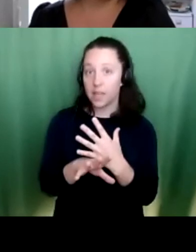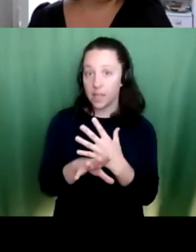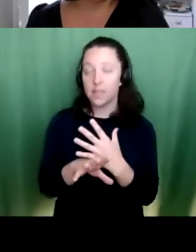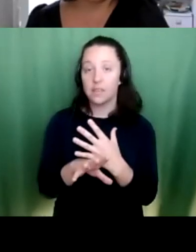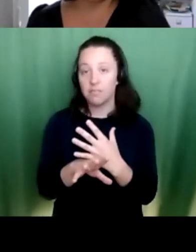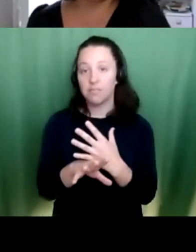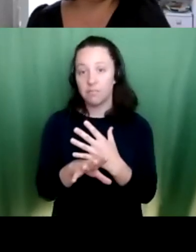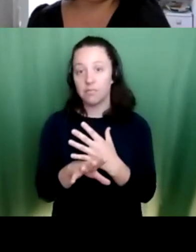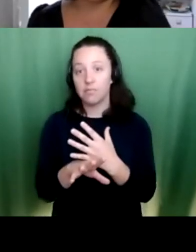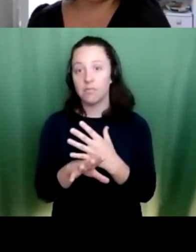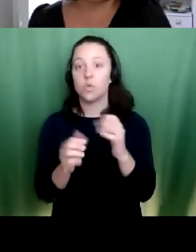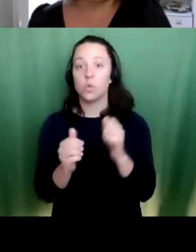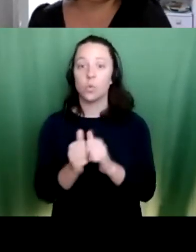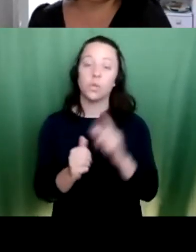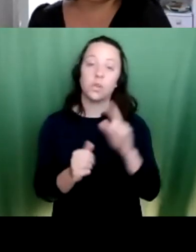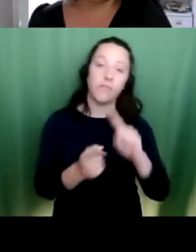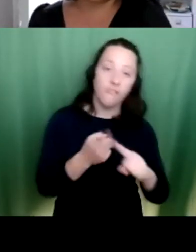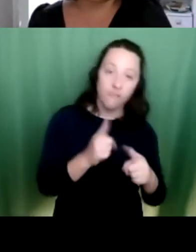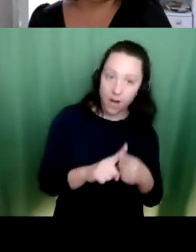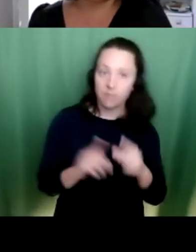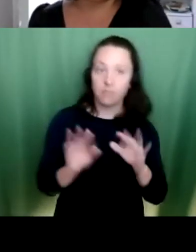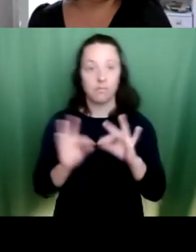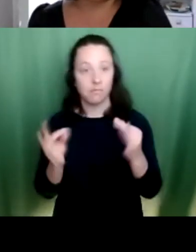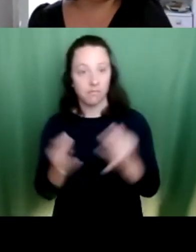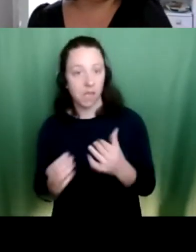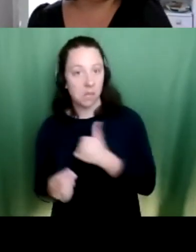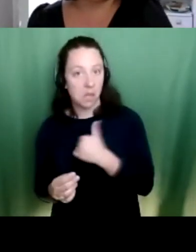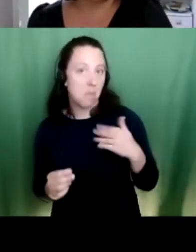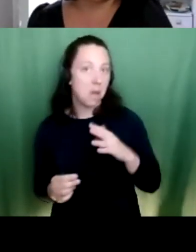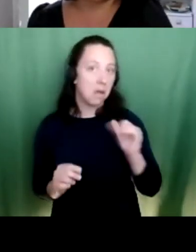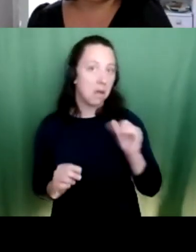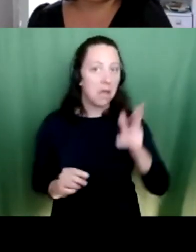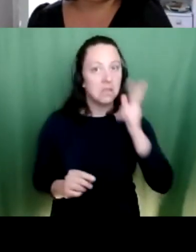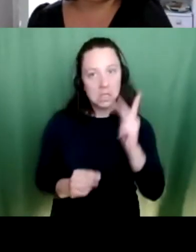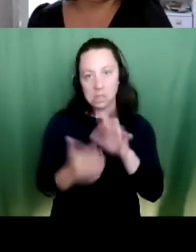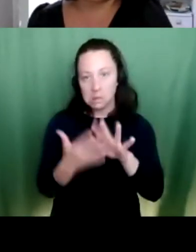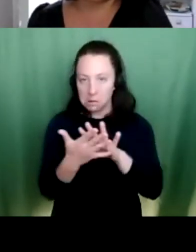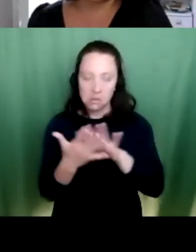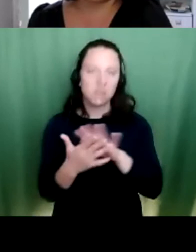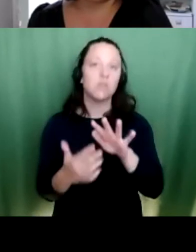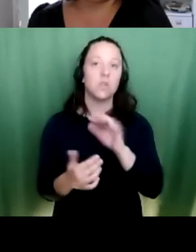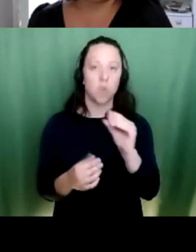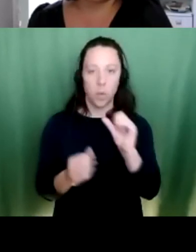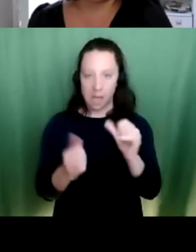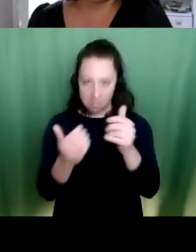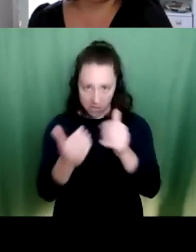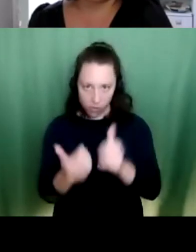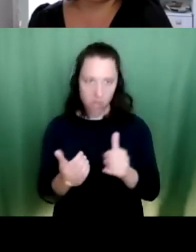and can see. And so we can differentiate like what. We can monitor how much they enjoyed the